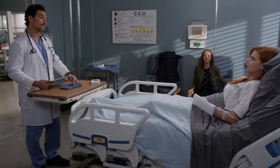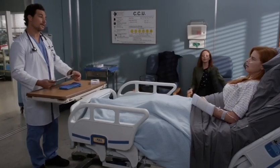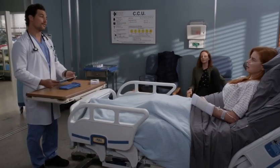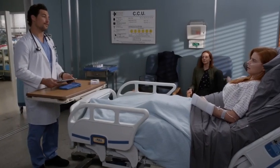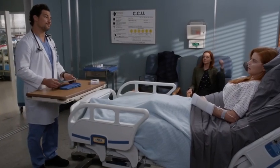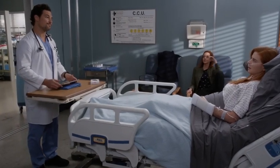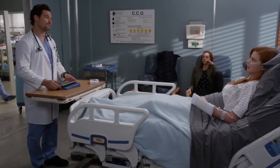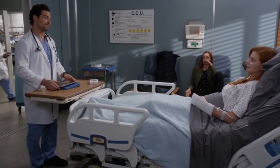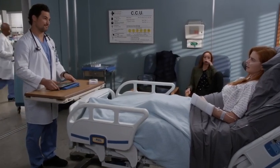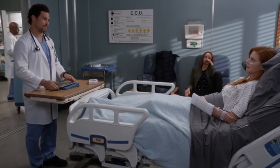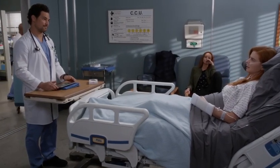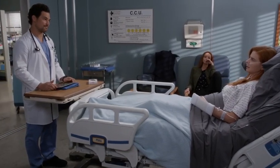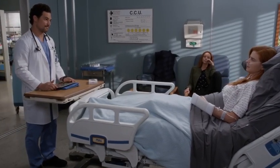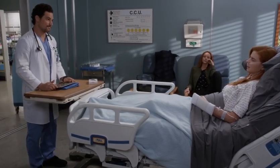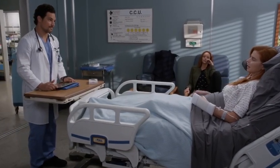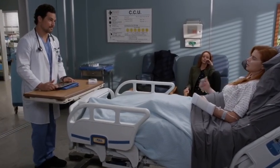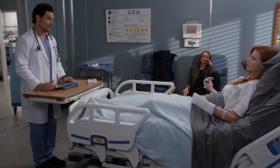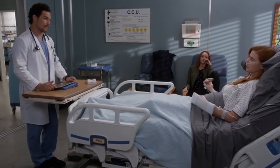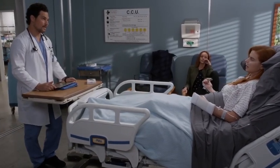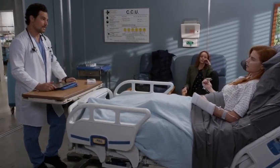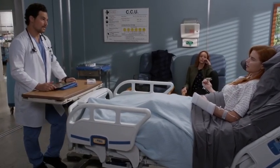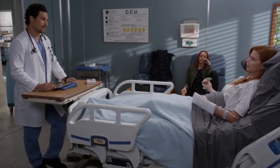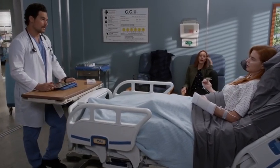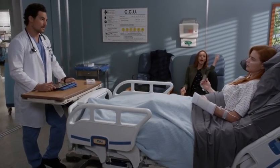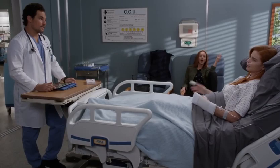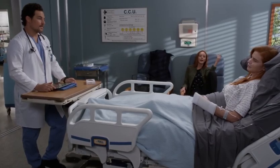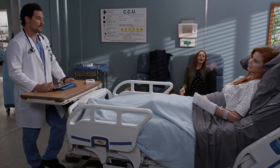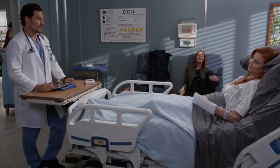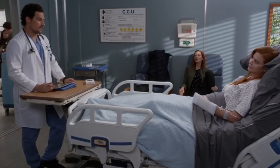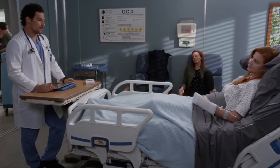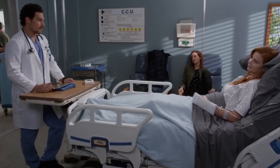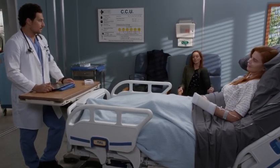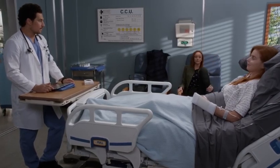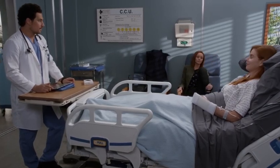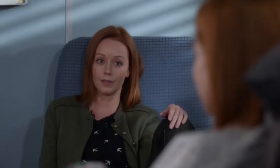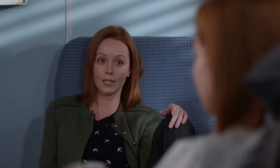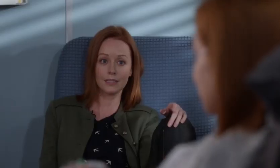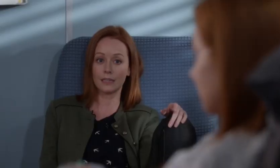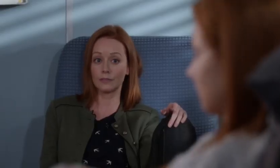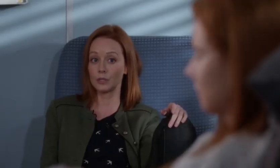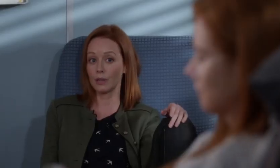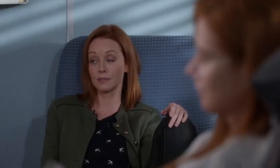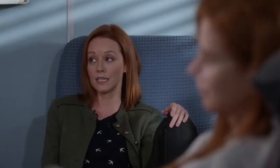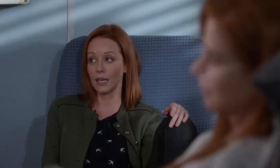Suzanne, how you feeling? She's been digging up dirt on you. It's called research. I didn't exactly have to do a lot of digging.